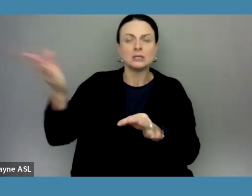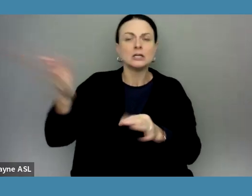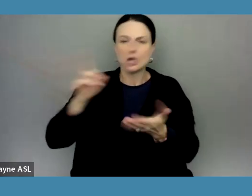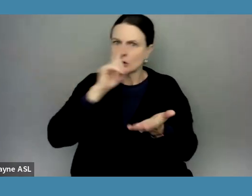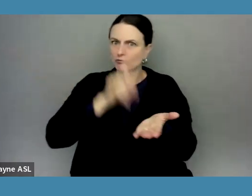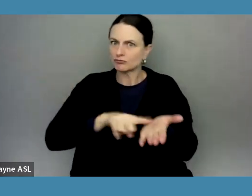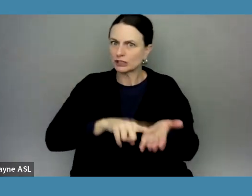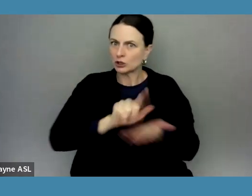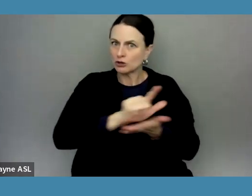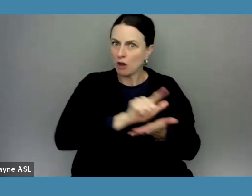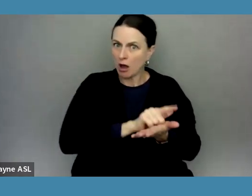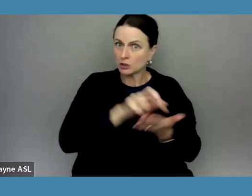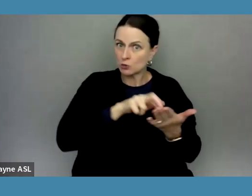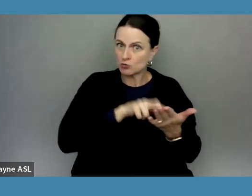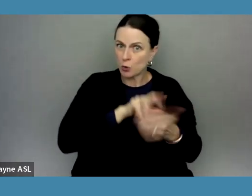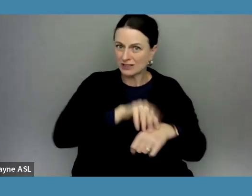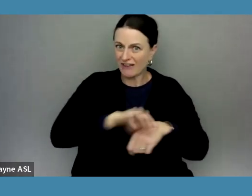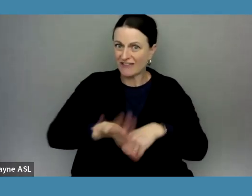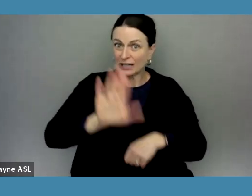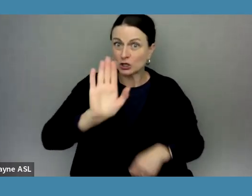and rules that affect your case or services